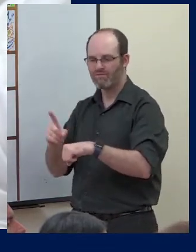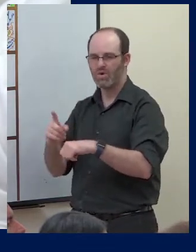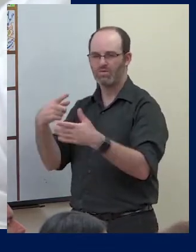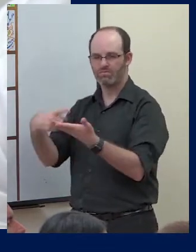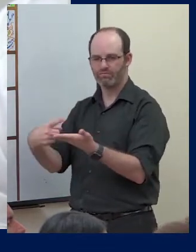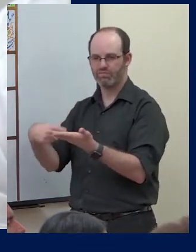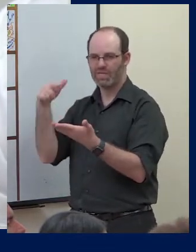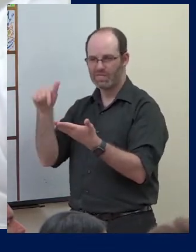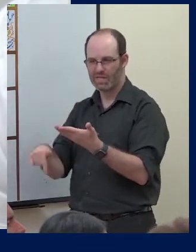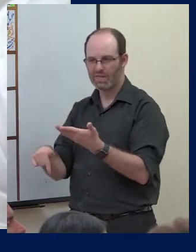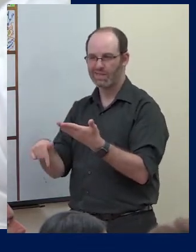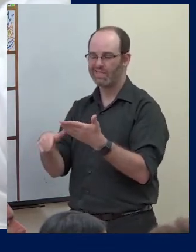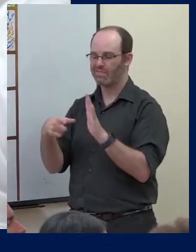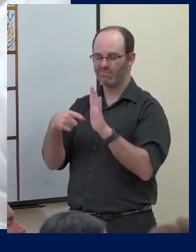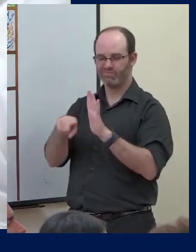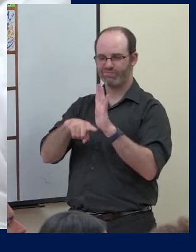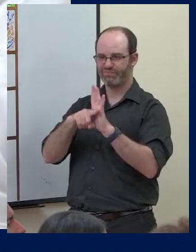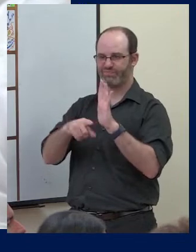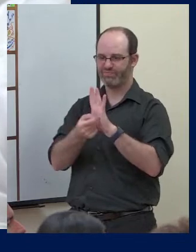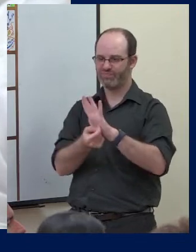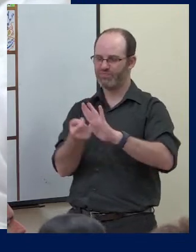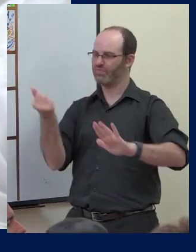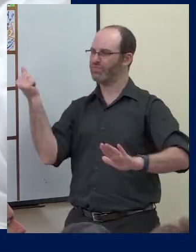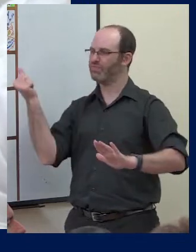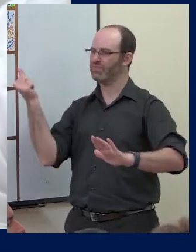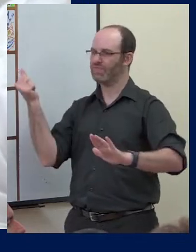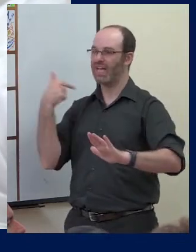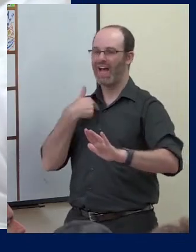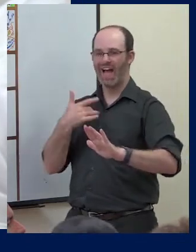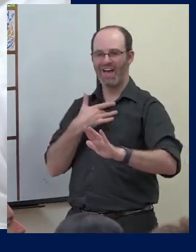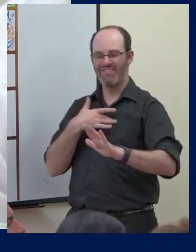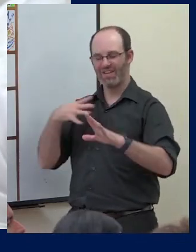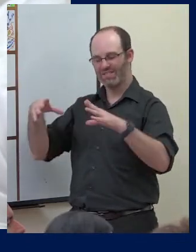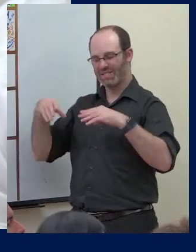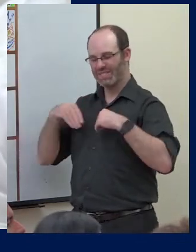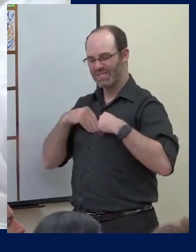I felt accepted and connected with other moms.